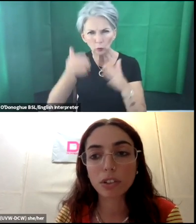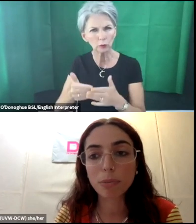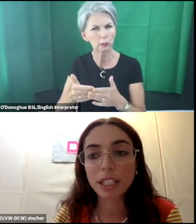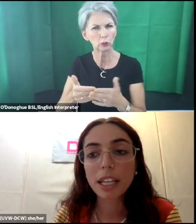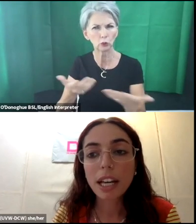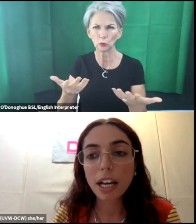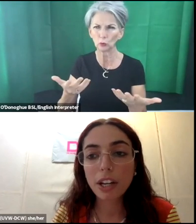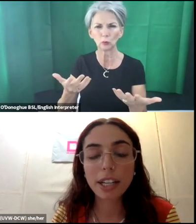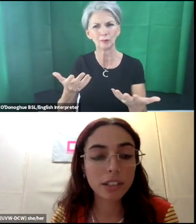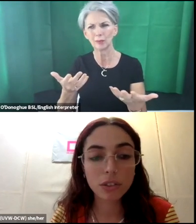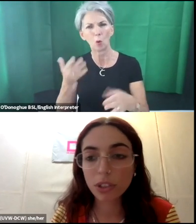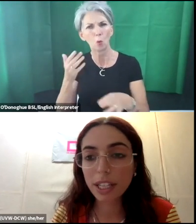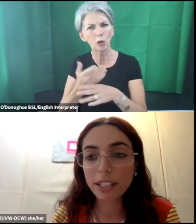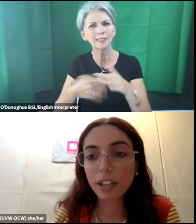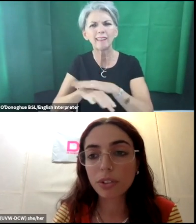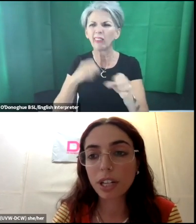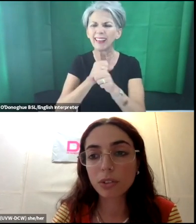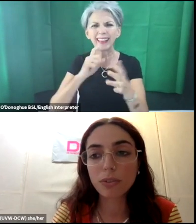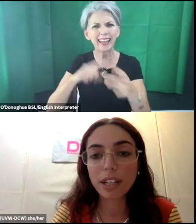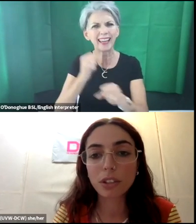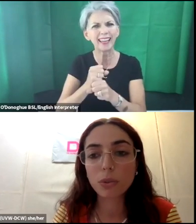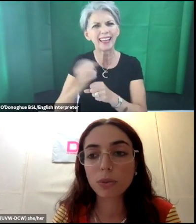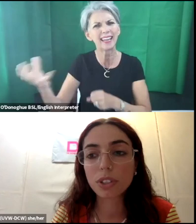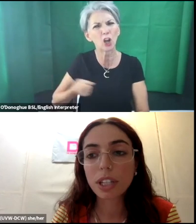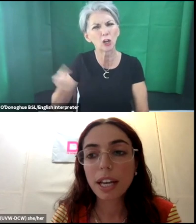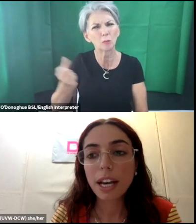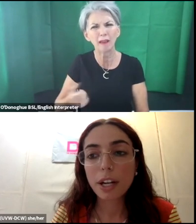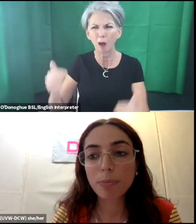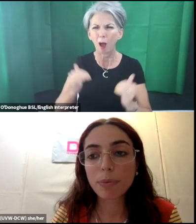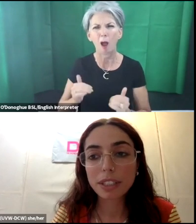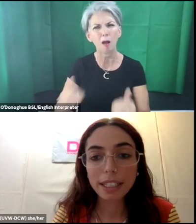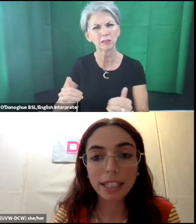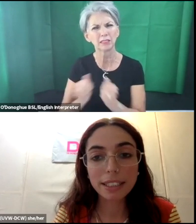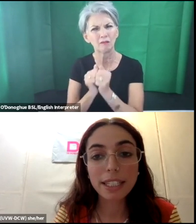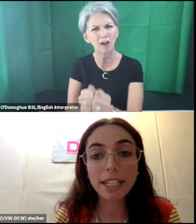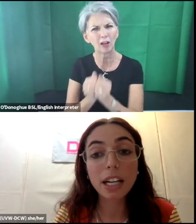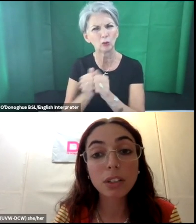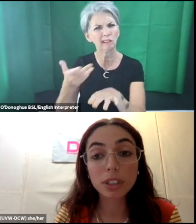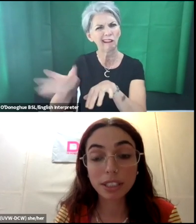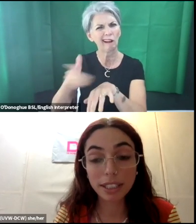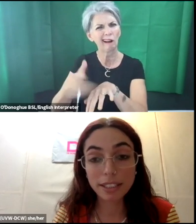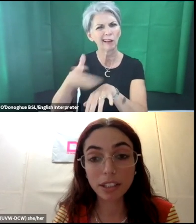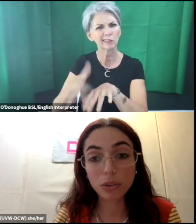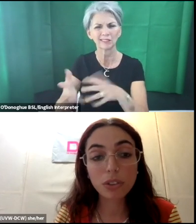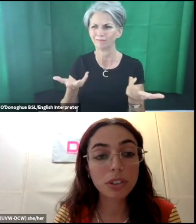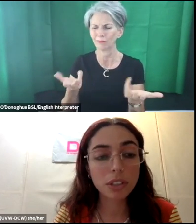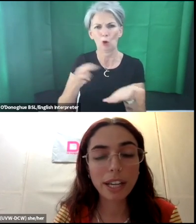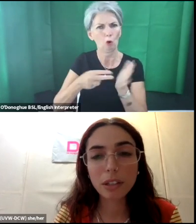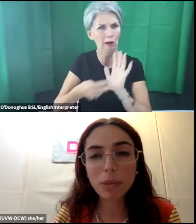economy and other undervalued neglected and unorganised sectors.